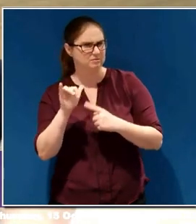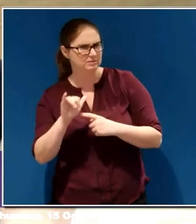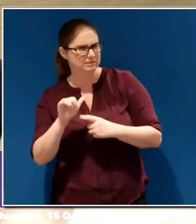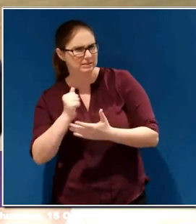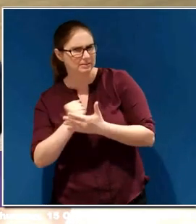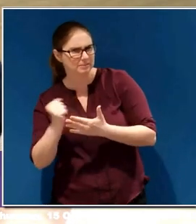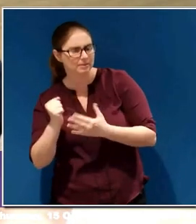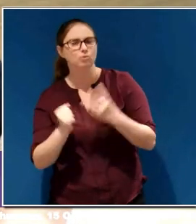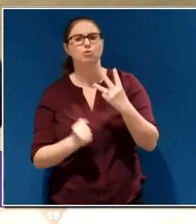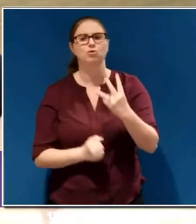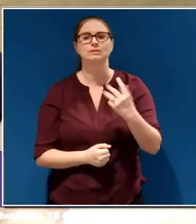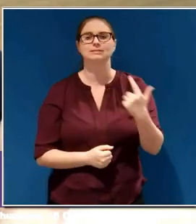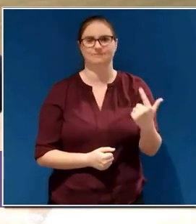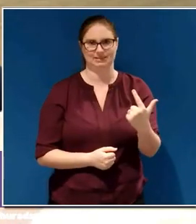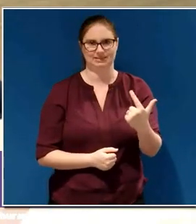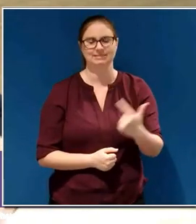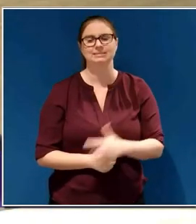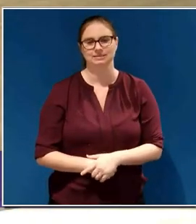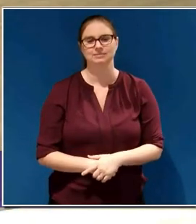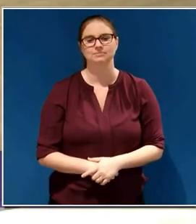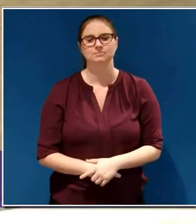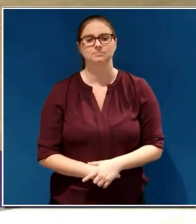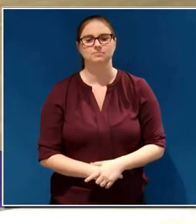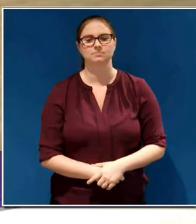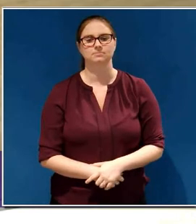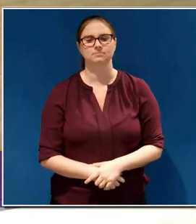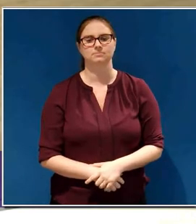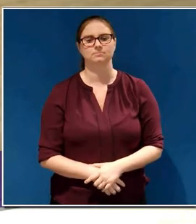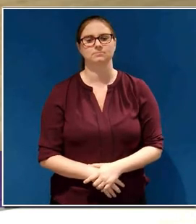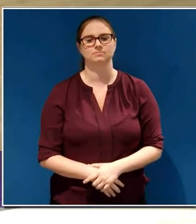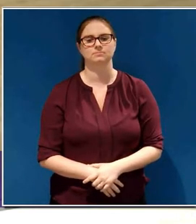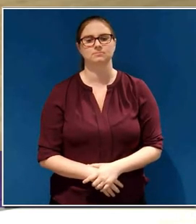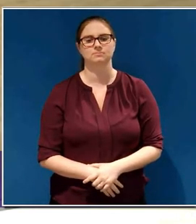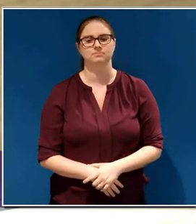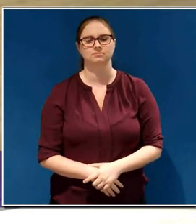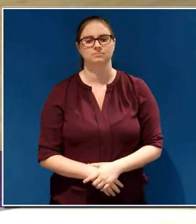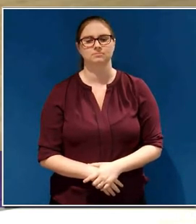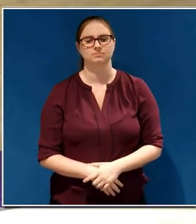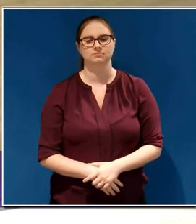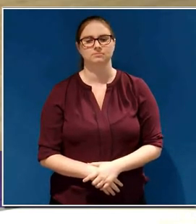The lack thereof, I understand, to be an issue close to your heart.